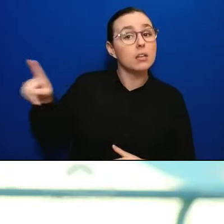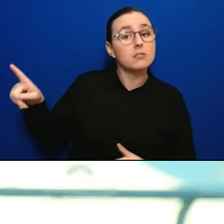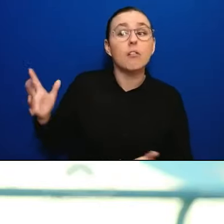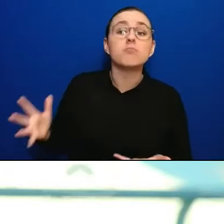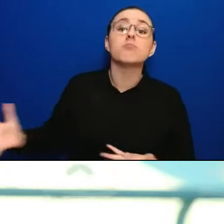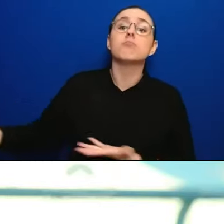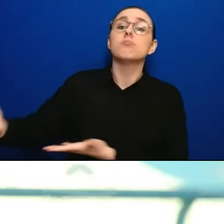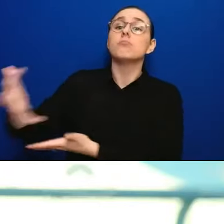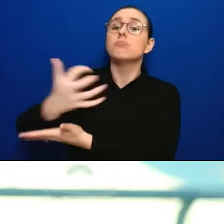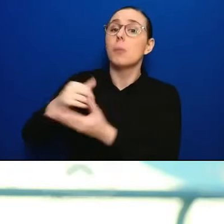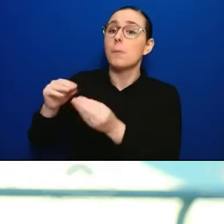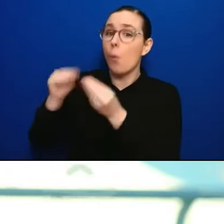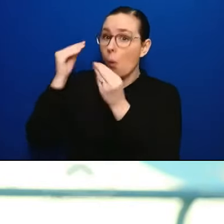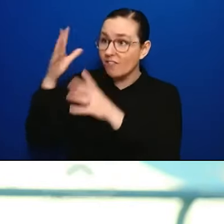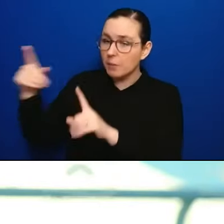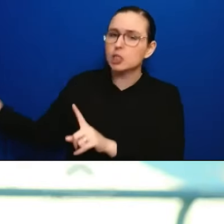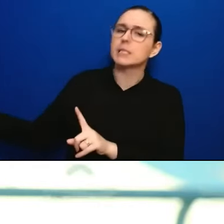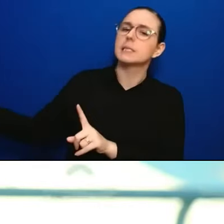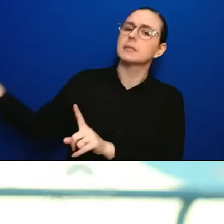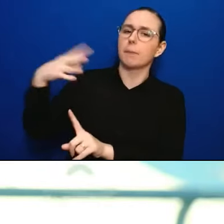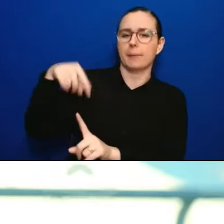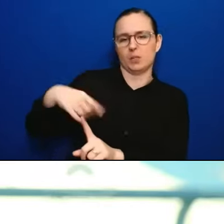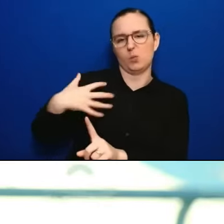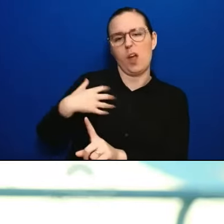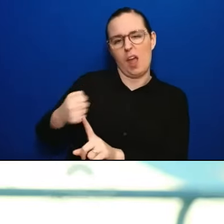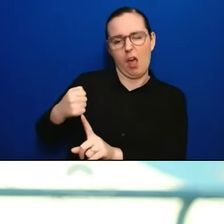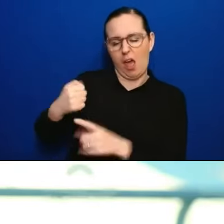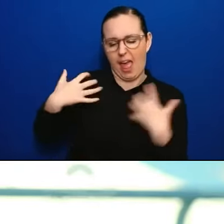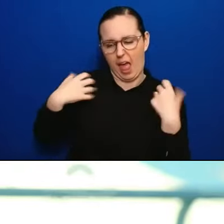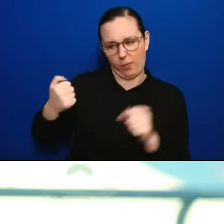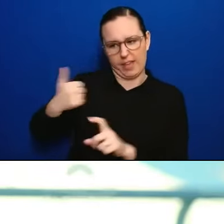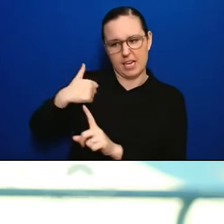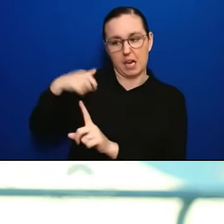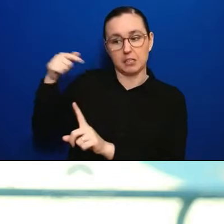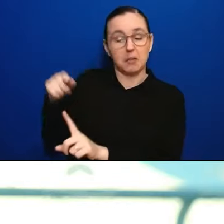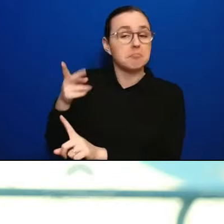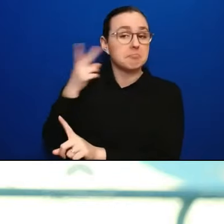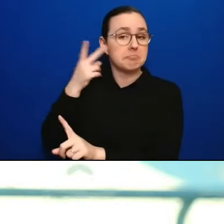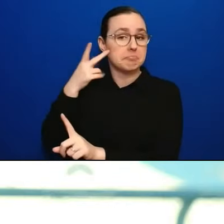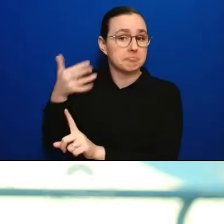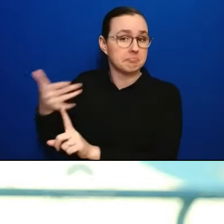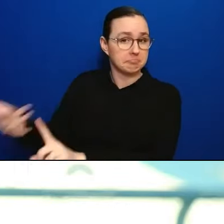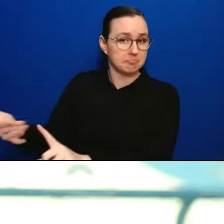But I do expect that as soon as Pfizer gets some more detailed